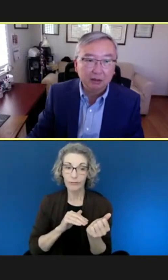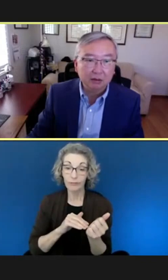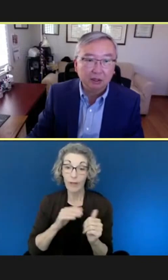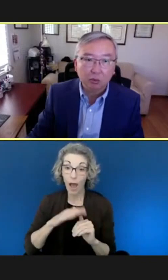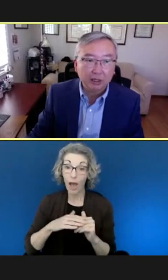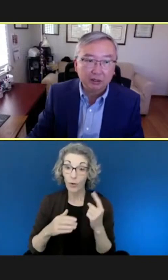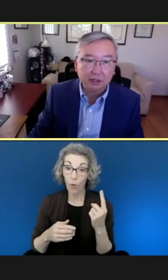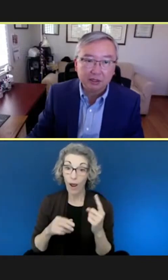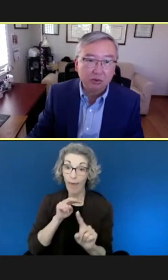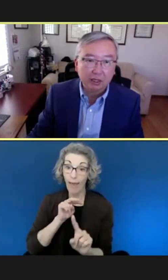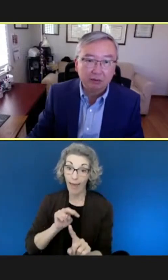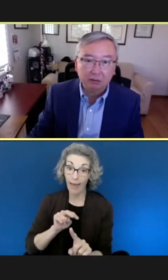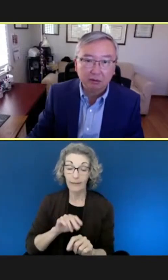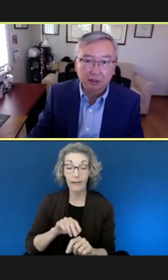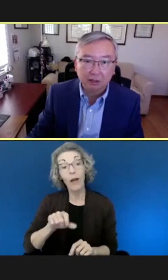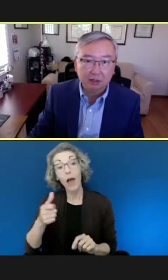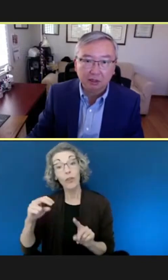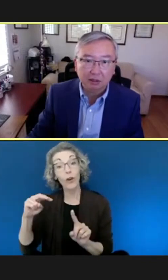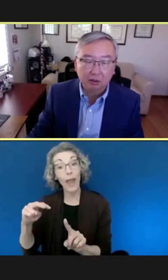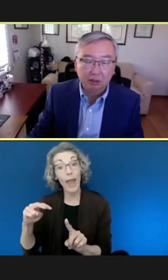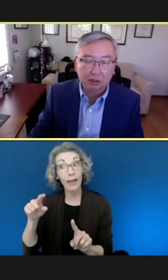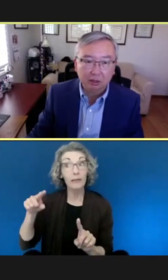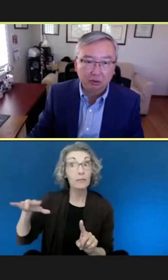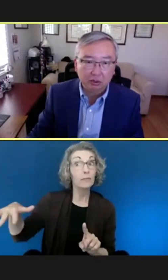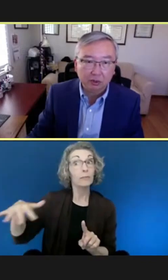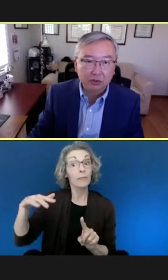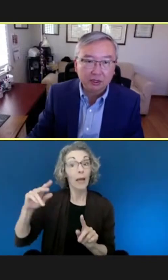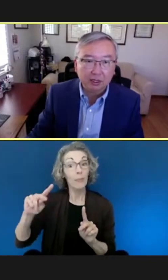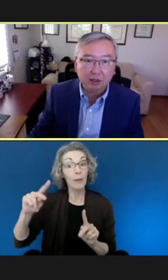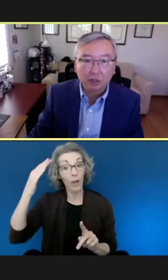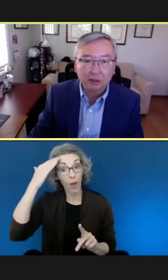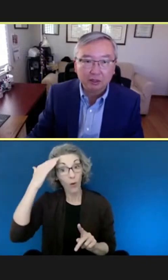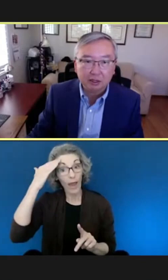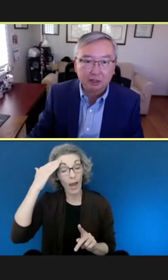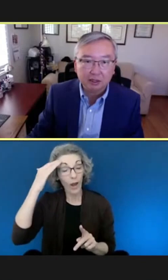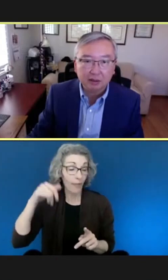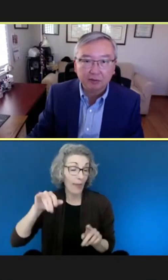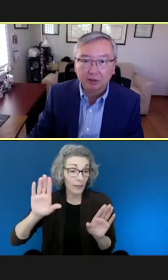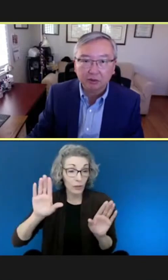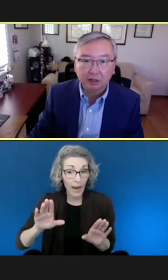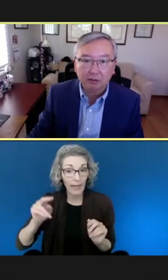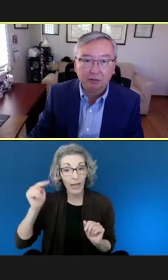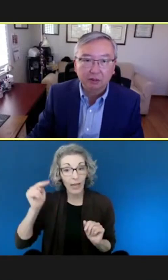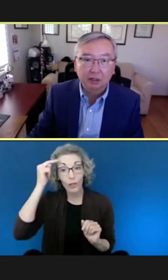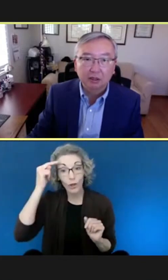the awareness is great, neurodiversity awareness is definitely great,